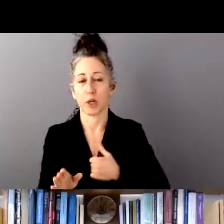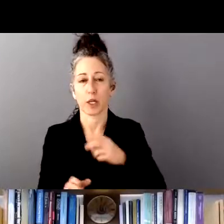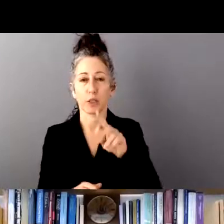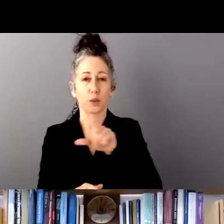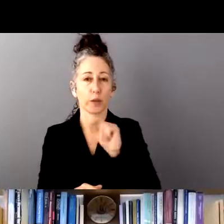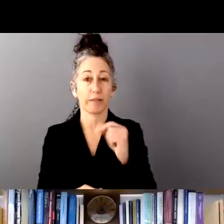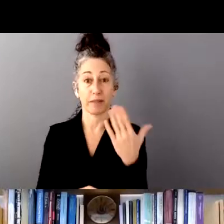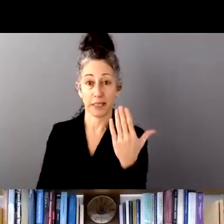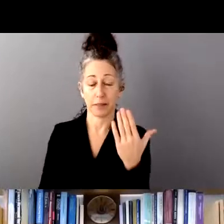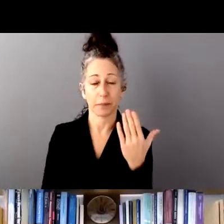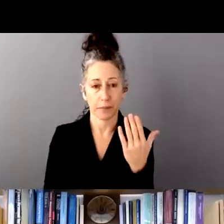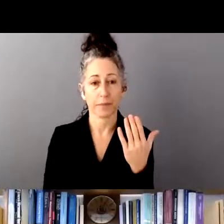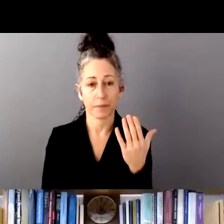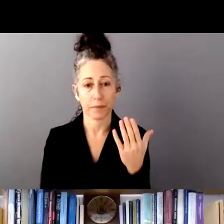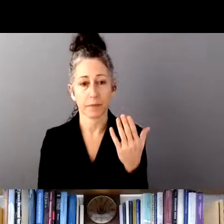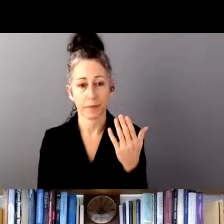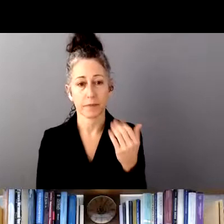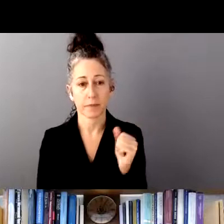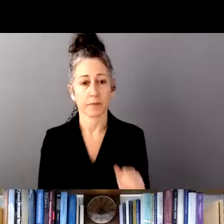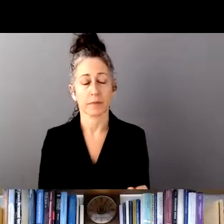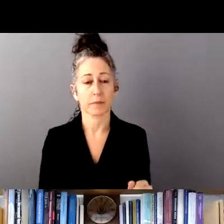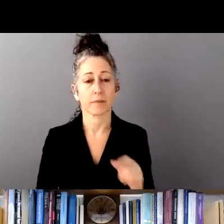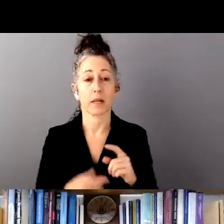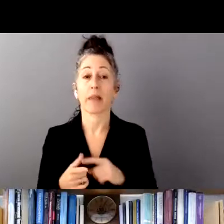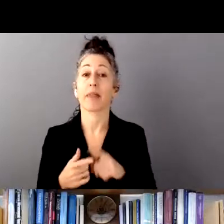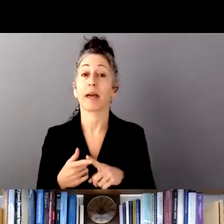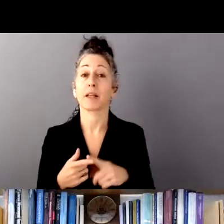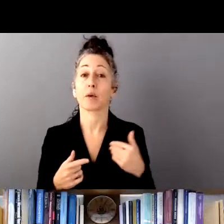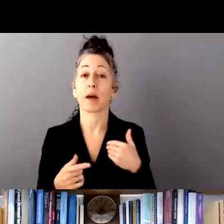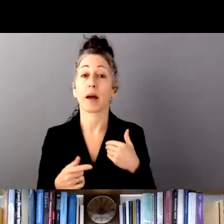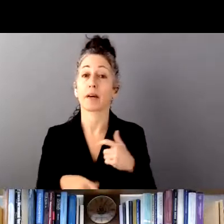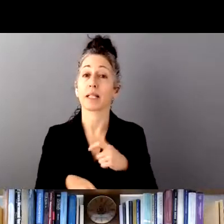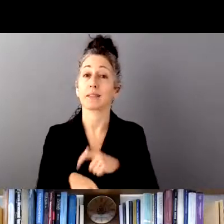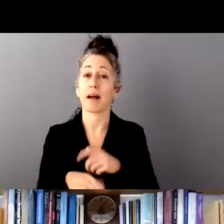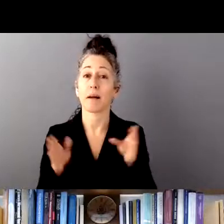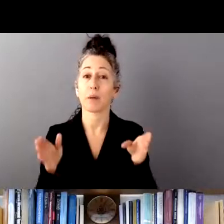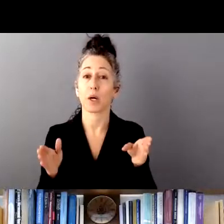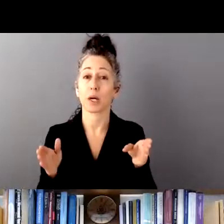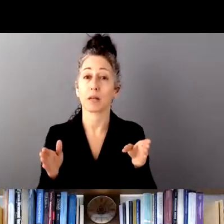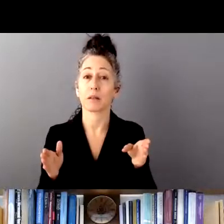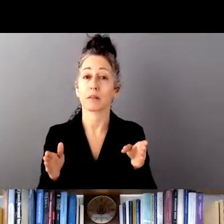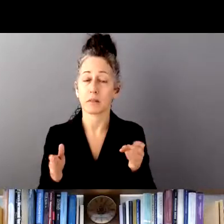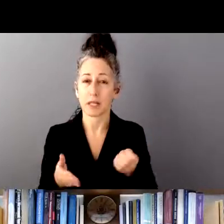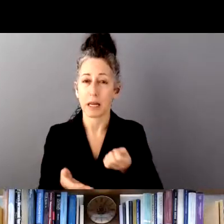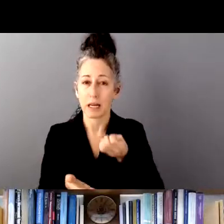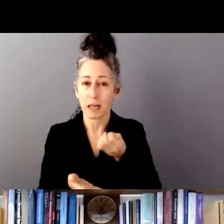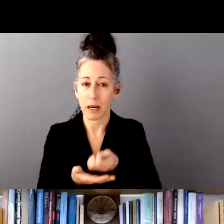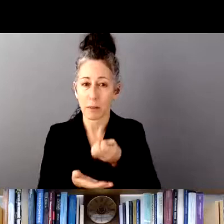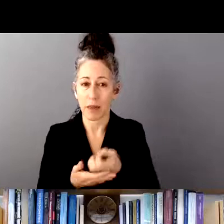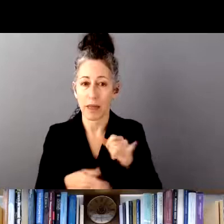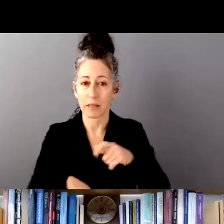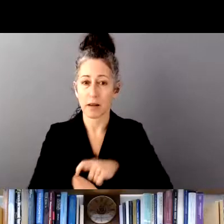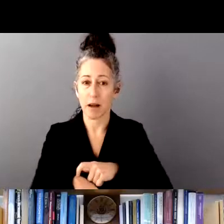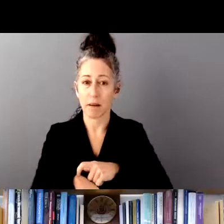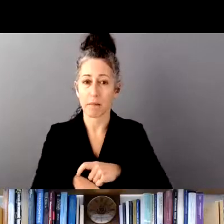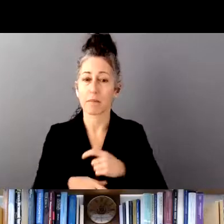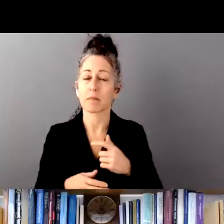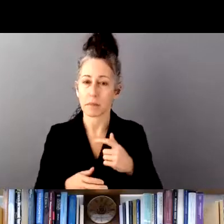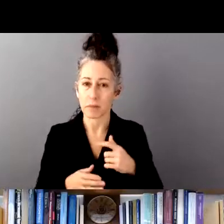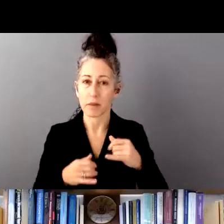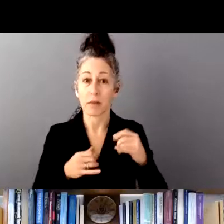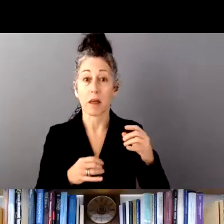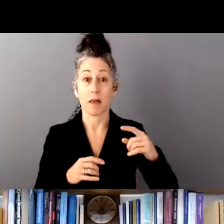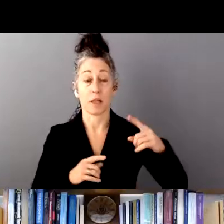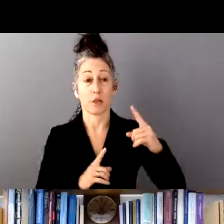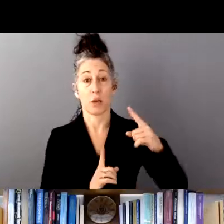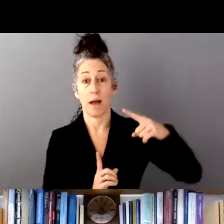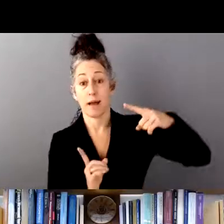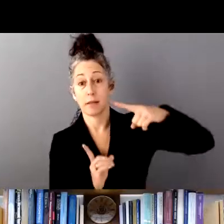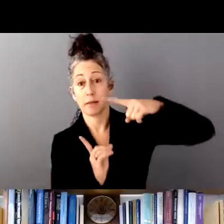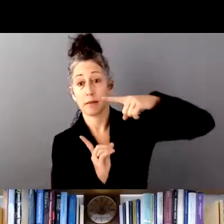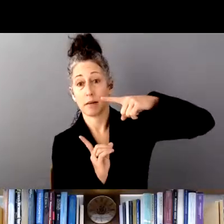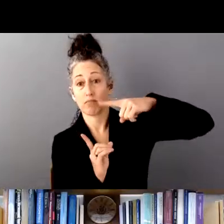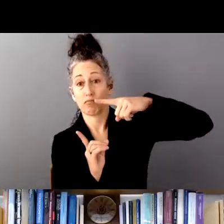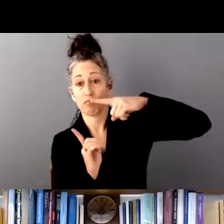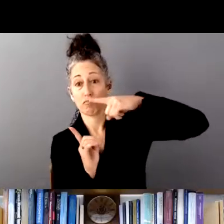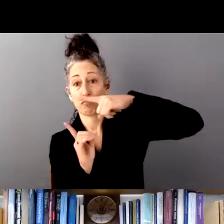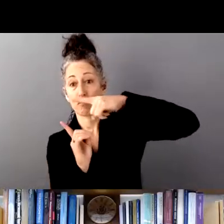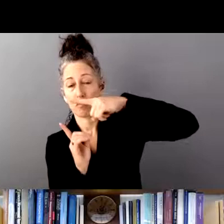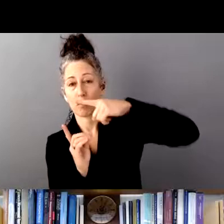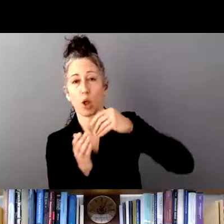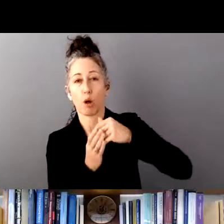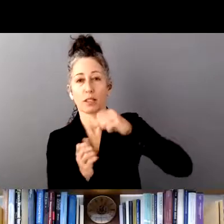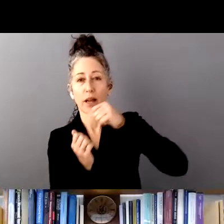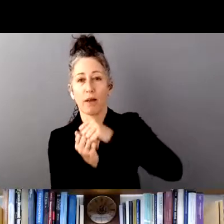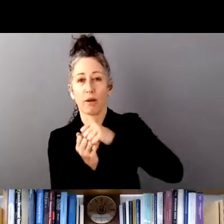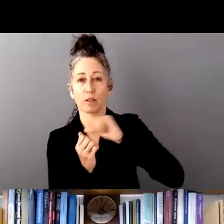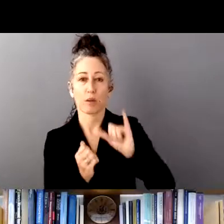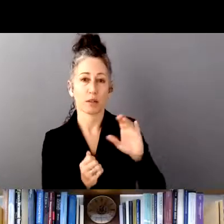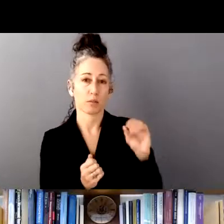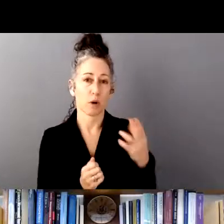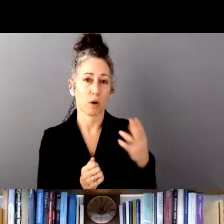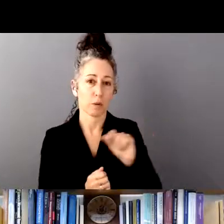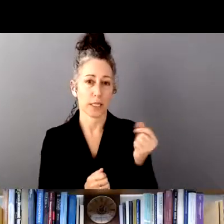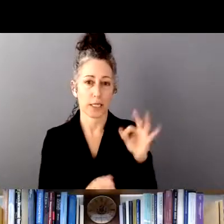see a true recovery until say 2005. I'm sorry, 2015. And then you start seeing a period of time, this is when the economy was in full employment where the two lines actually start getting a little bit closer together. This is actually March of 2019, 2020. Just before the